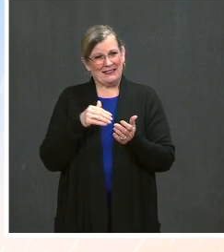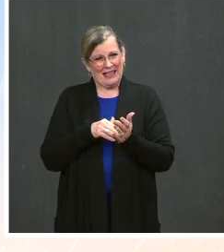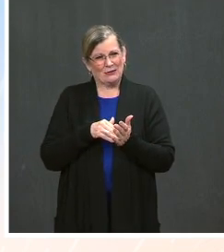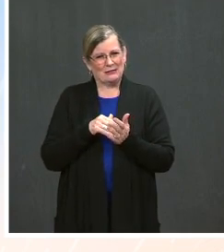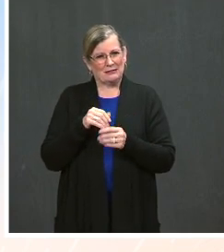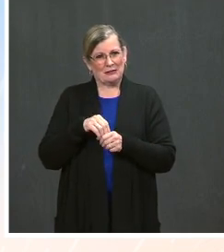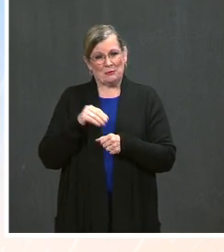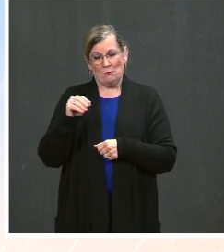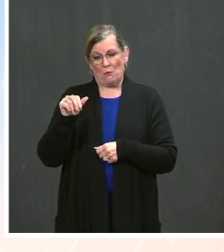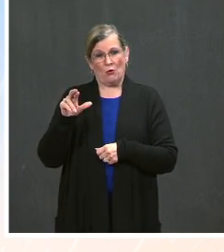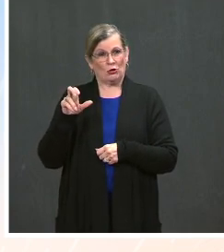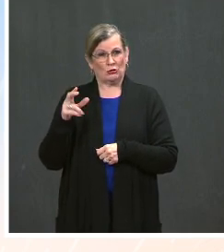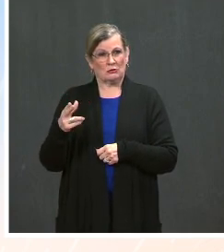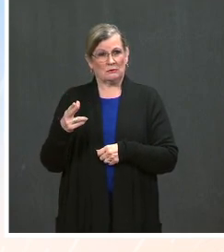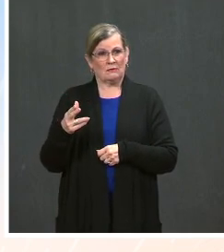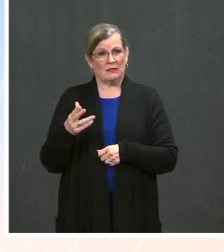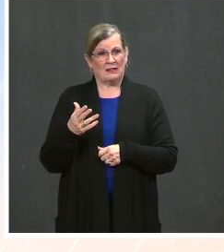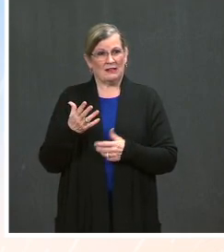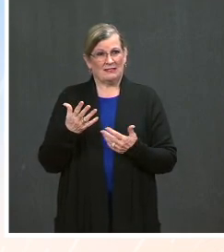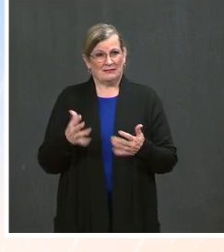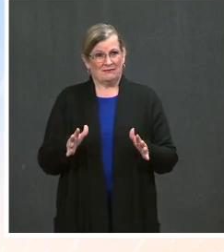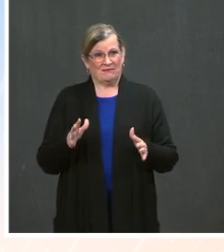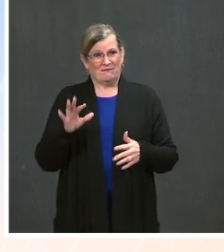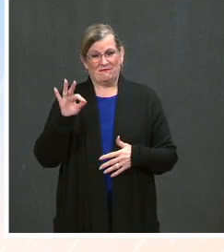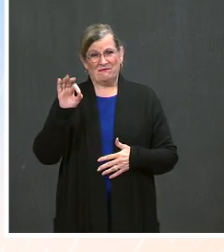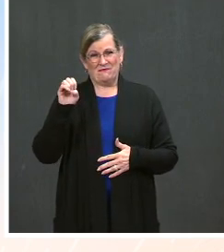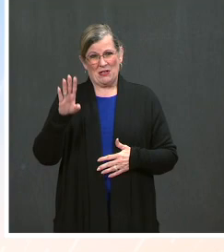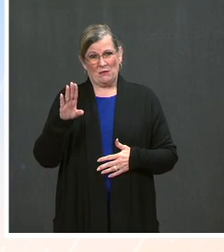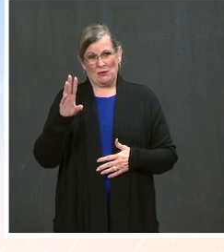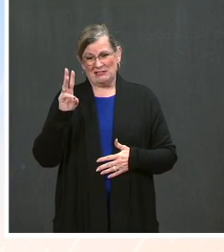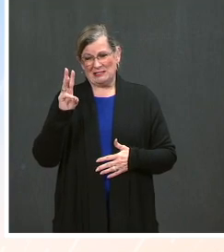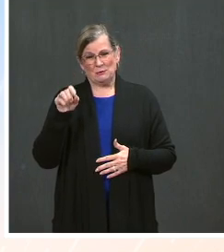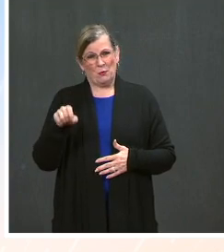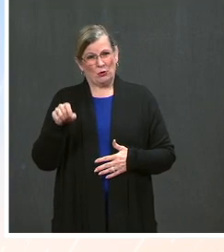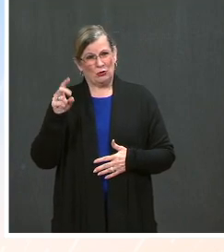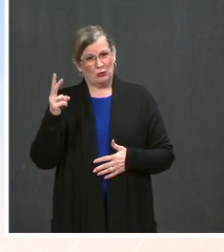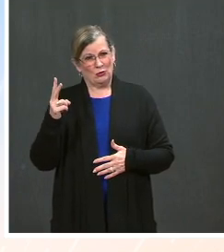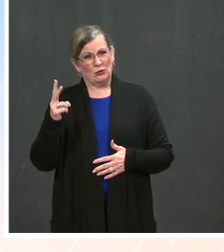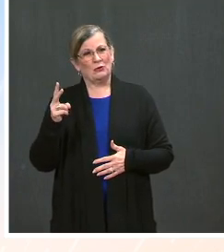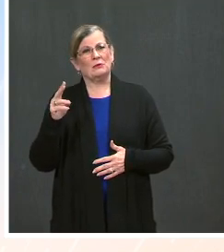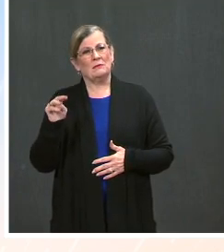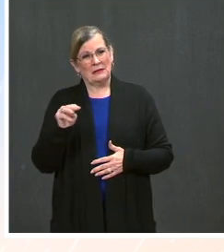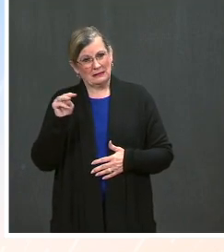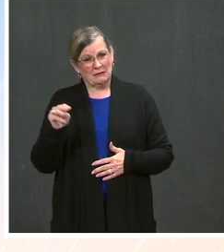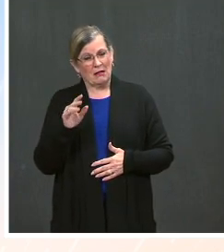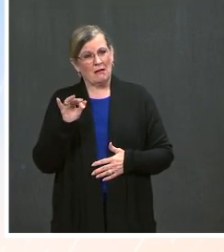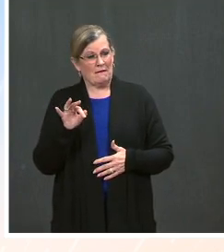from 6.2 percent in February. That's certainly good news for over 900,000 working men and fam- --